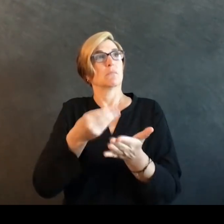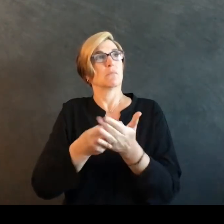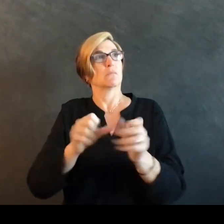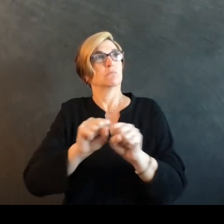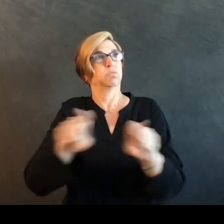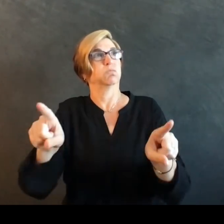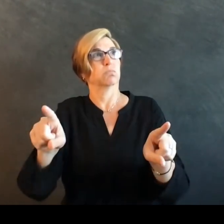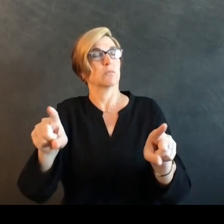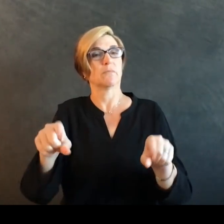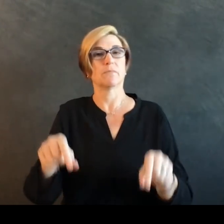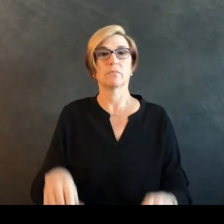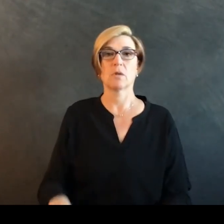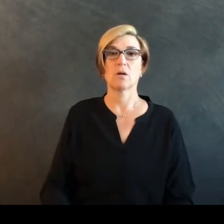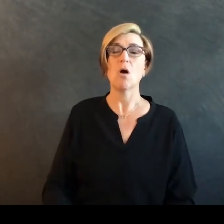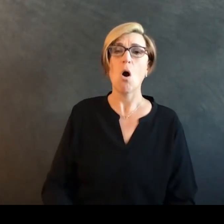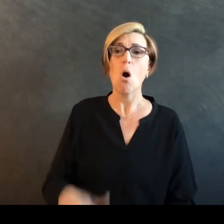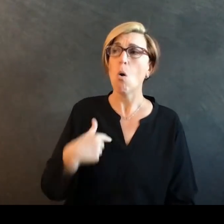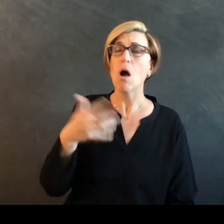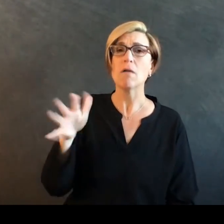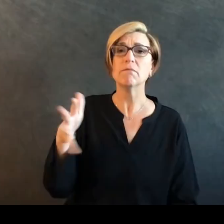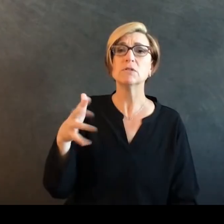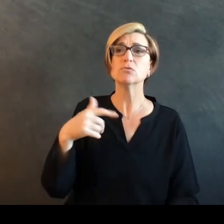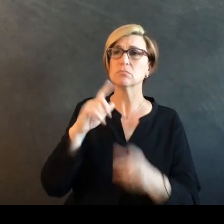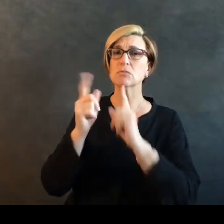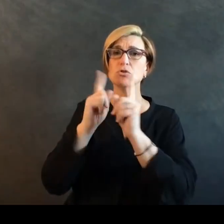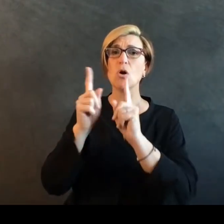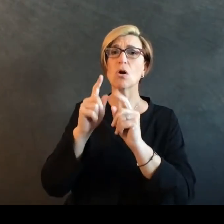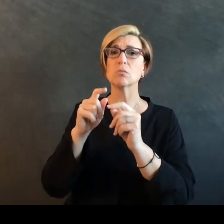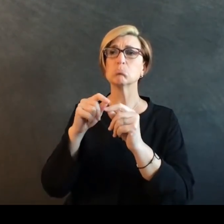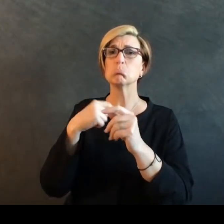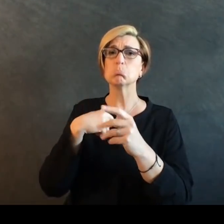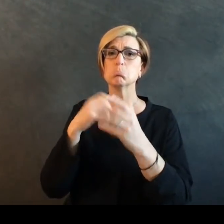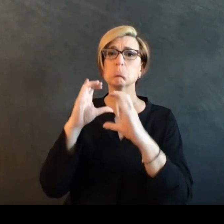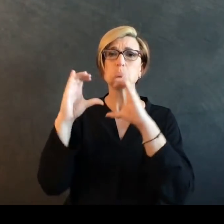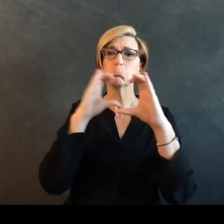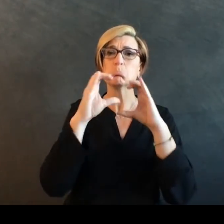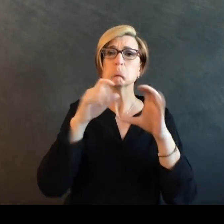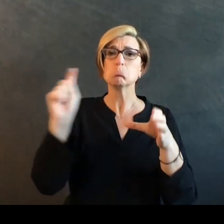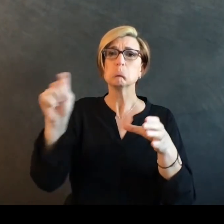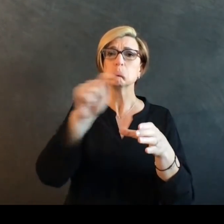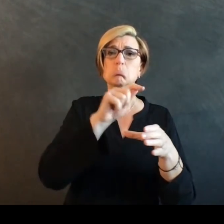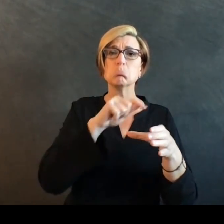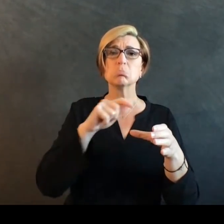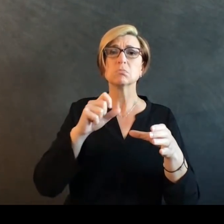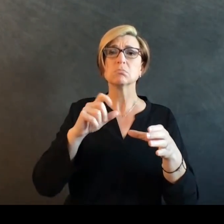to the leader I spoken to the speaker I've spoken to the president constantly